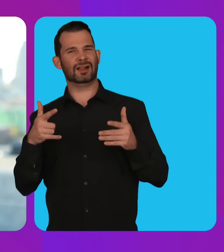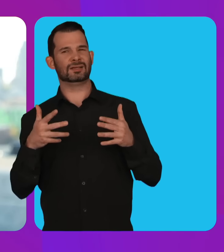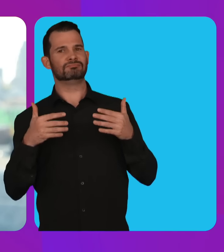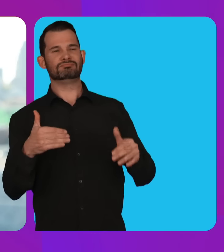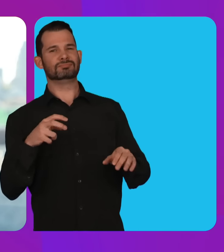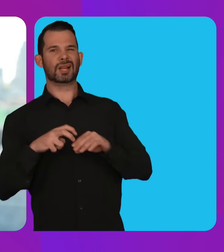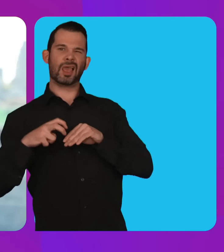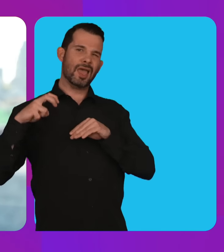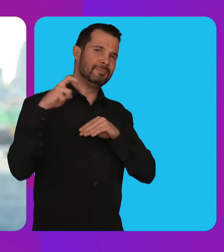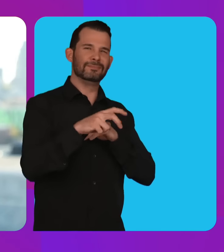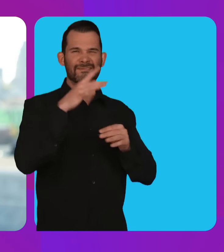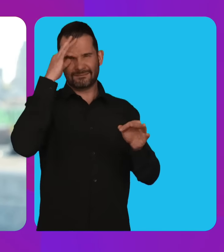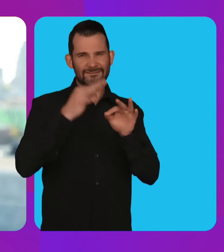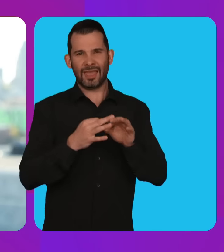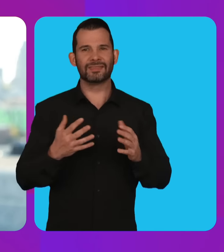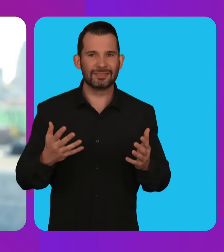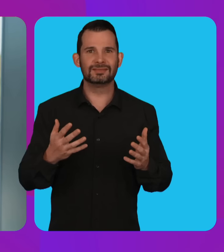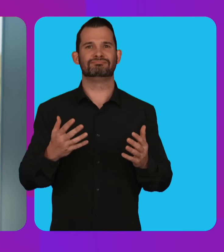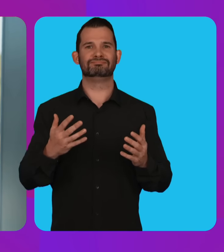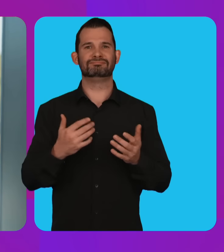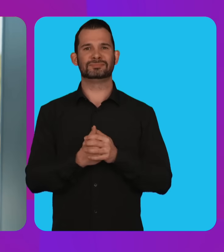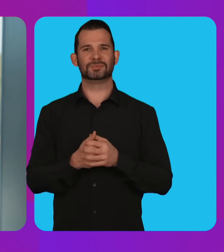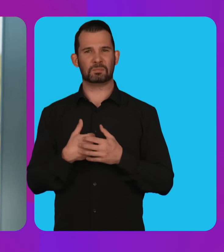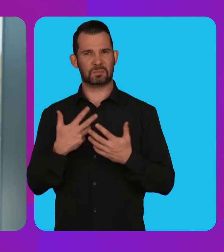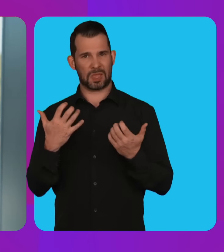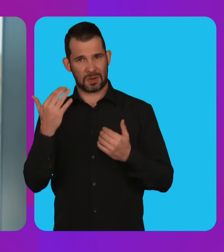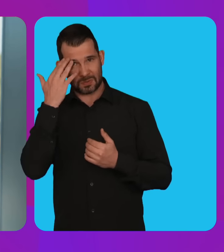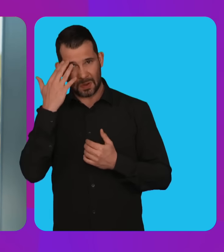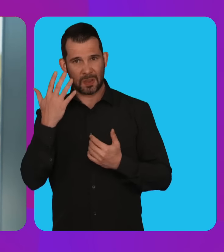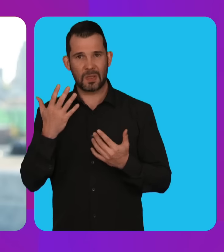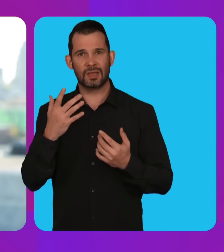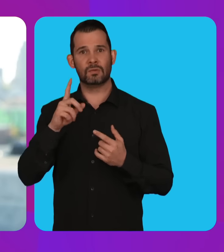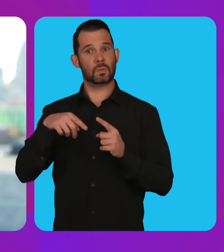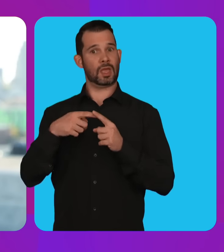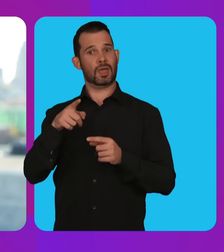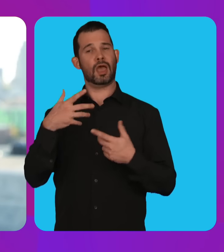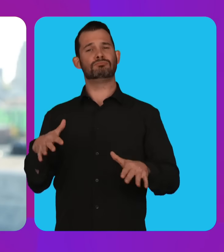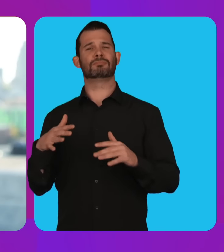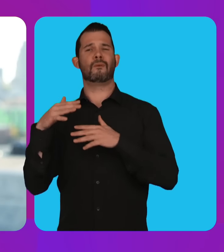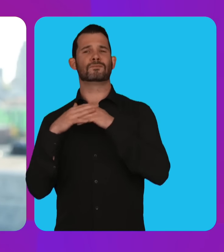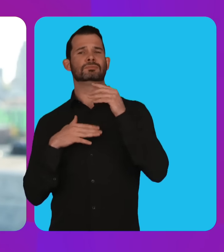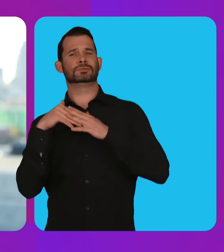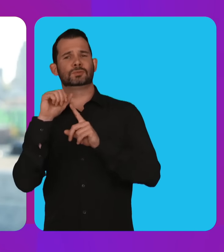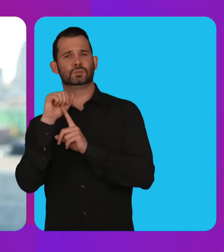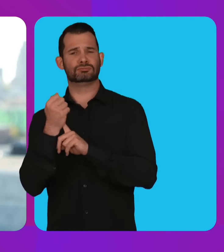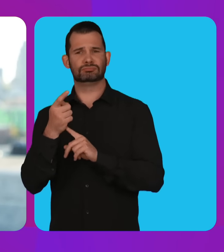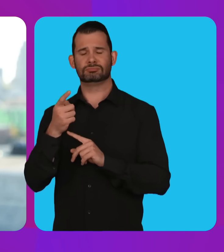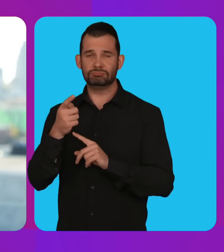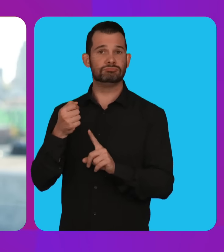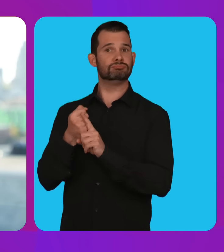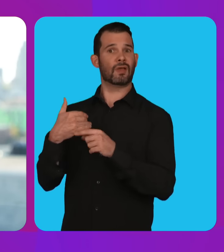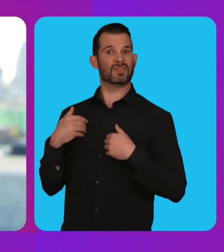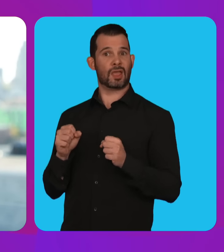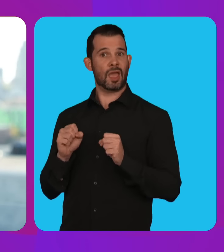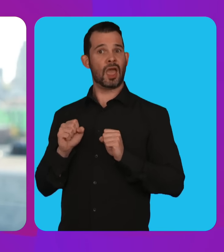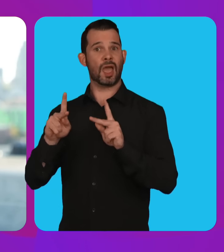And you still made that leap of faith. So I want to know when you're comfortable in a situation and you get an opportunity, when do